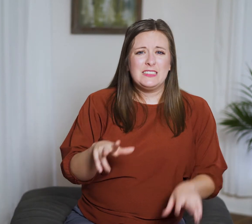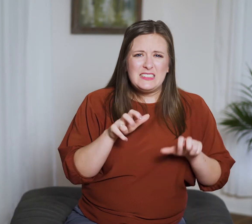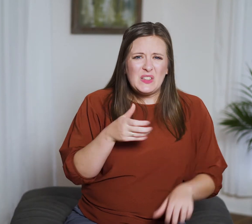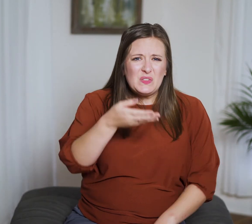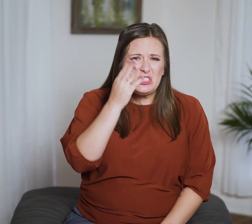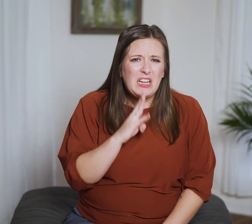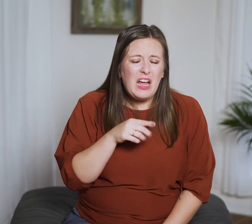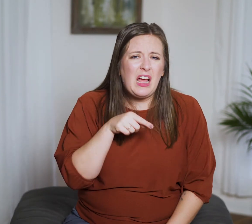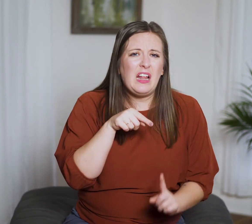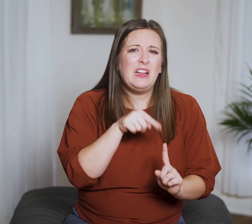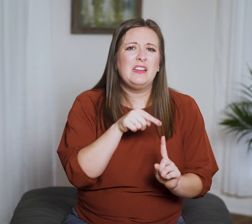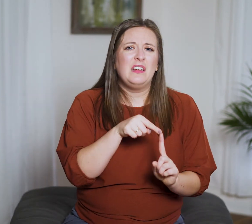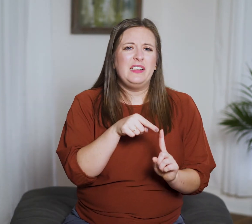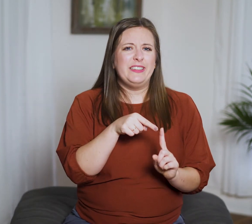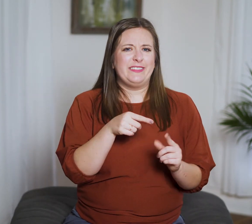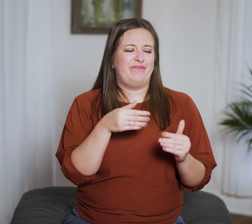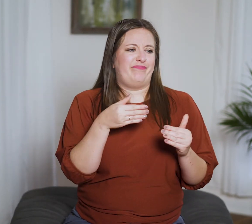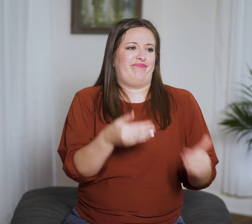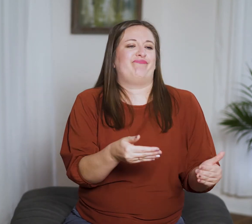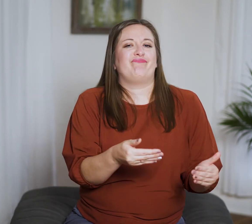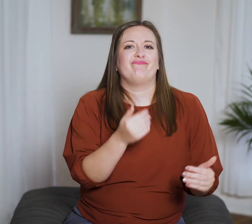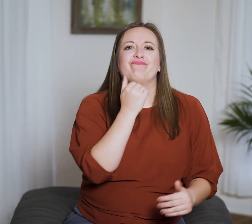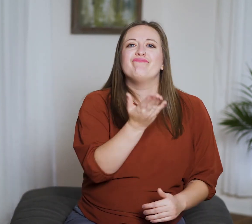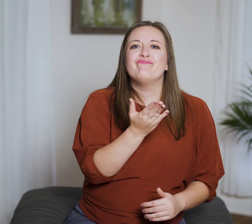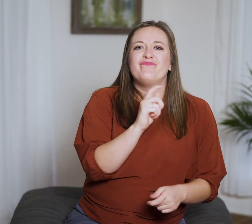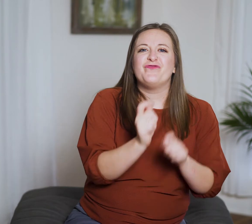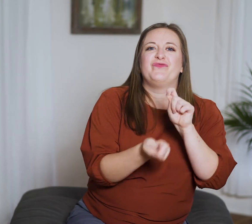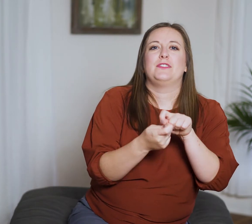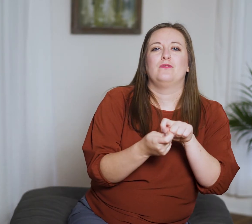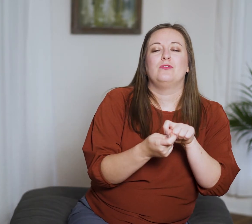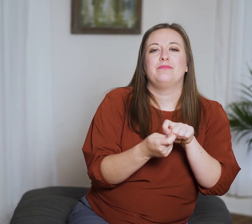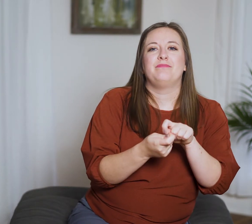A selfish god is unyielding and vengeful.